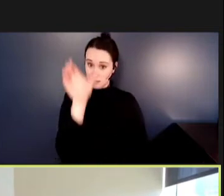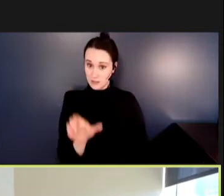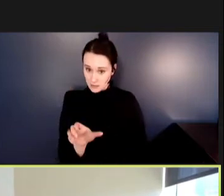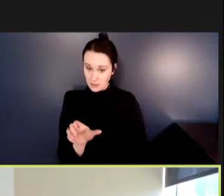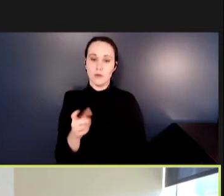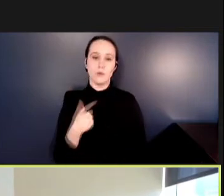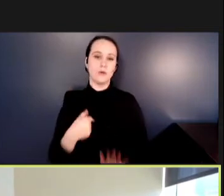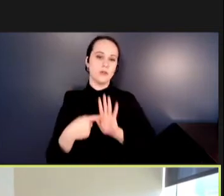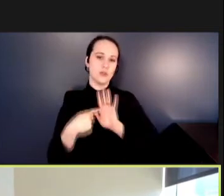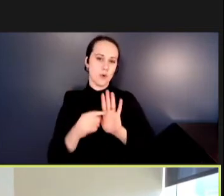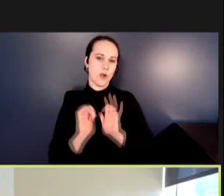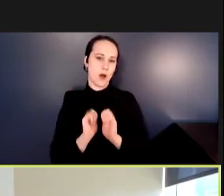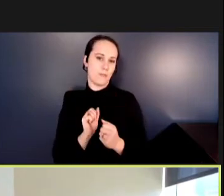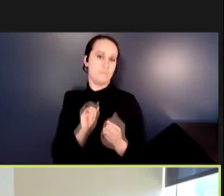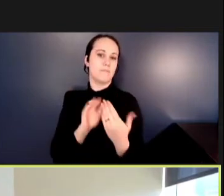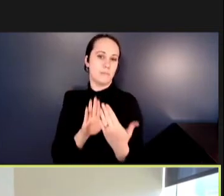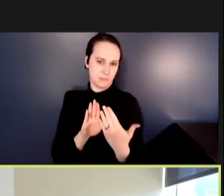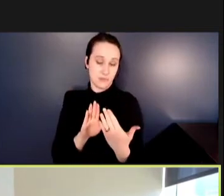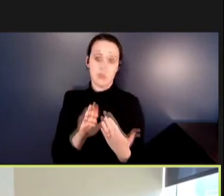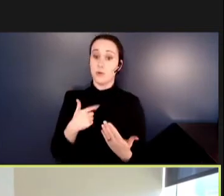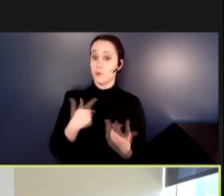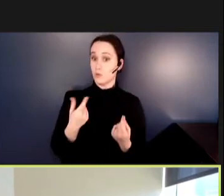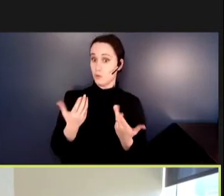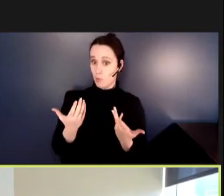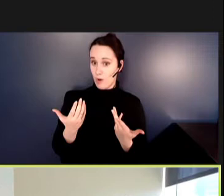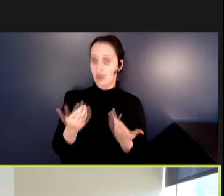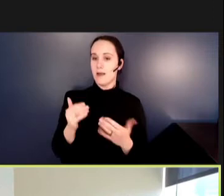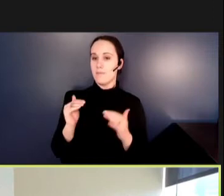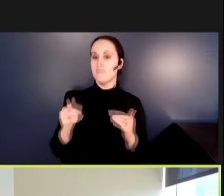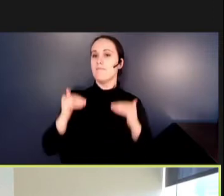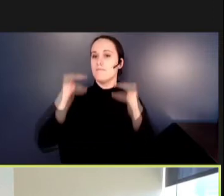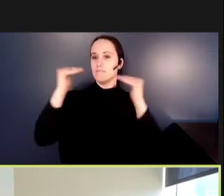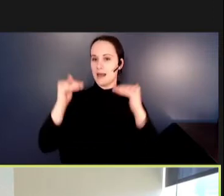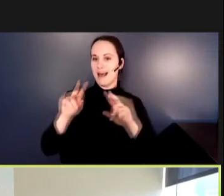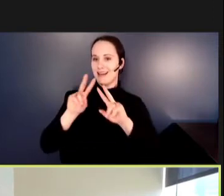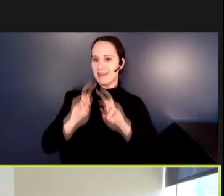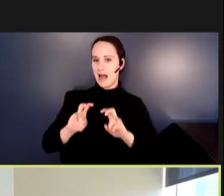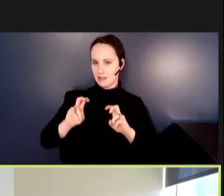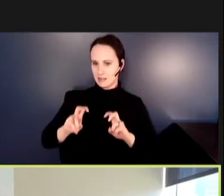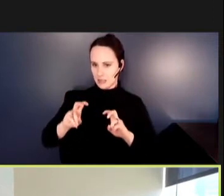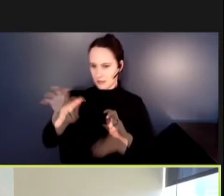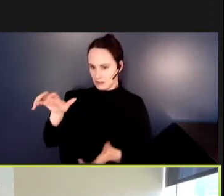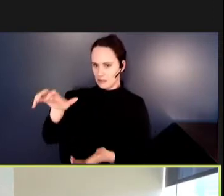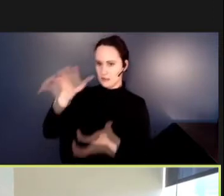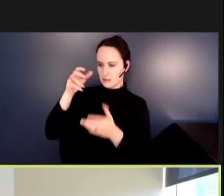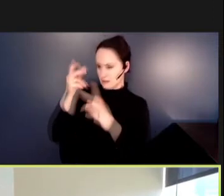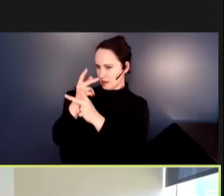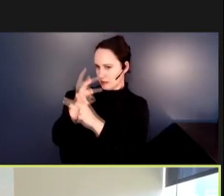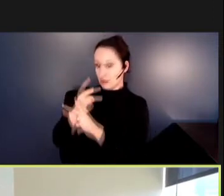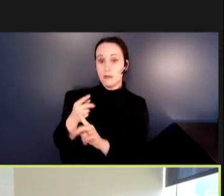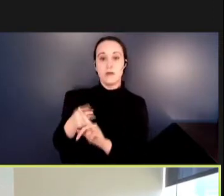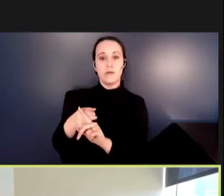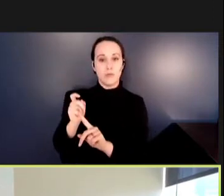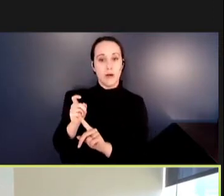we perform a meta-analysis of known T-cell epitopes using the immune epitope database,